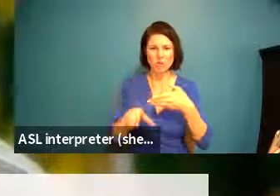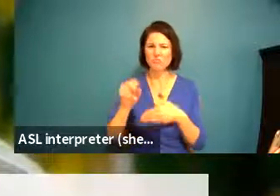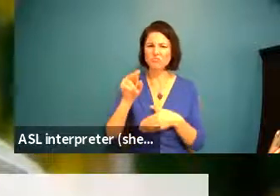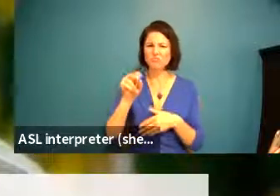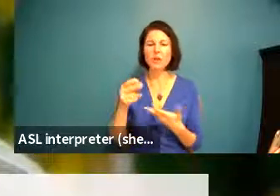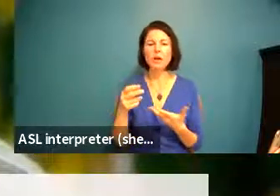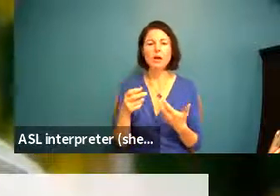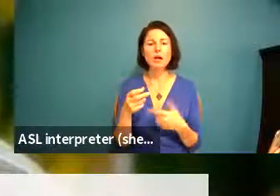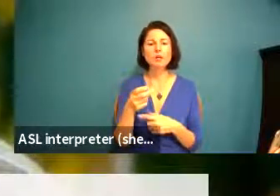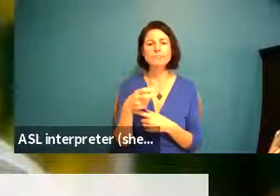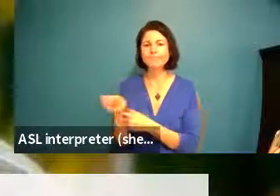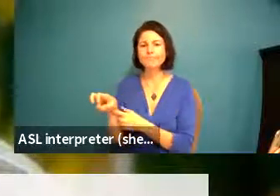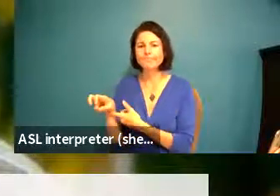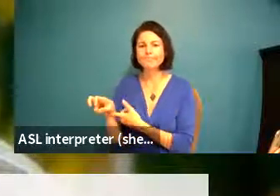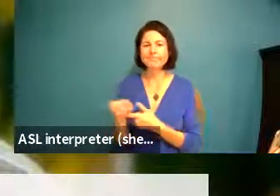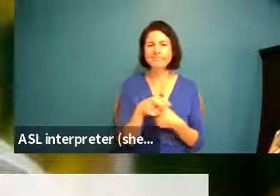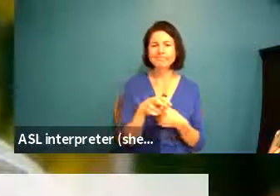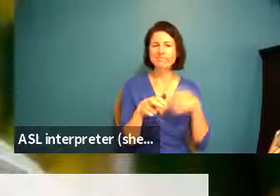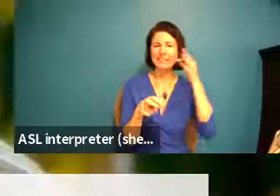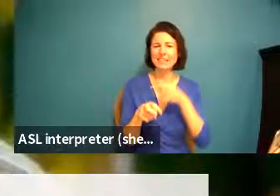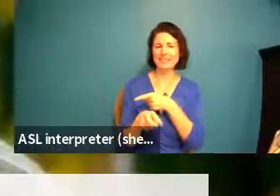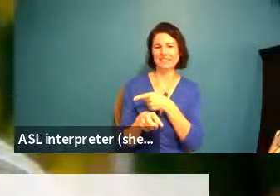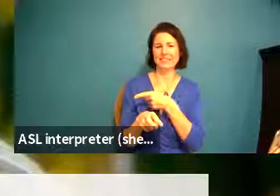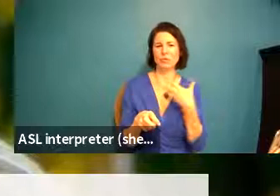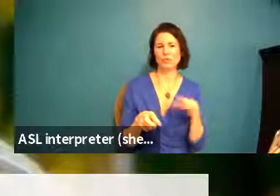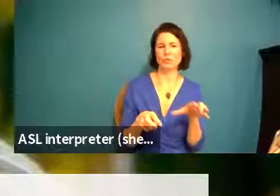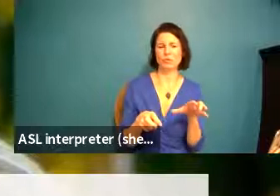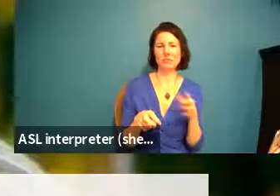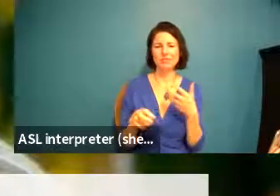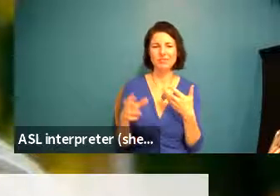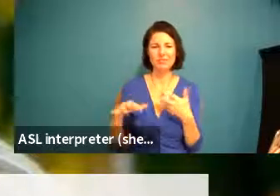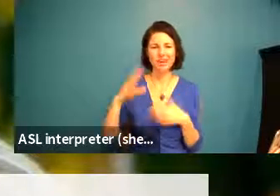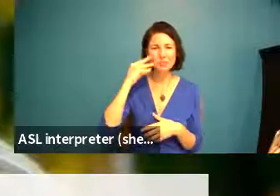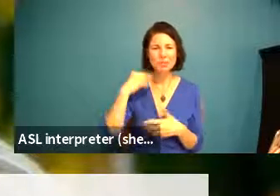because they felt like it just wasn't for them. They just didn't care for the experience, they were experiencing too much